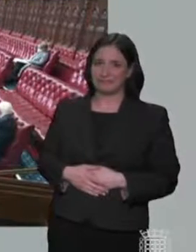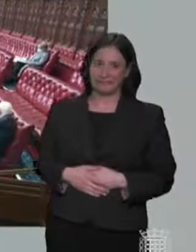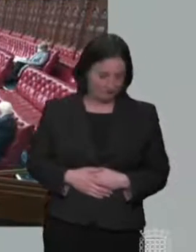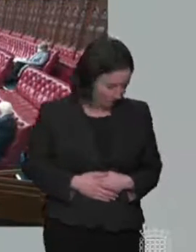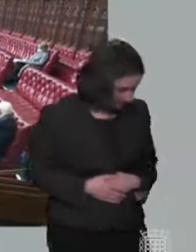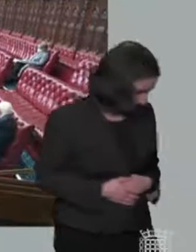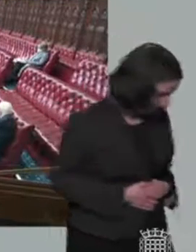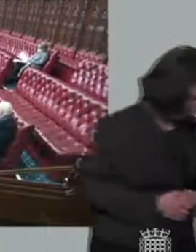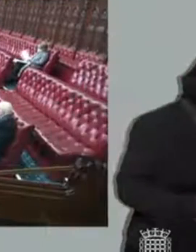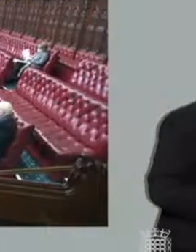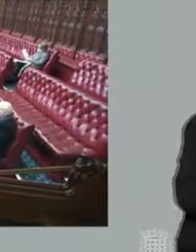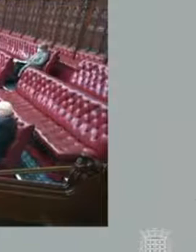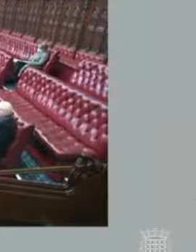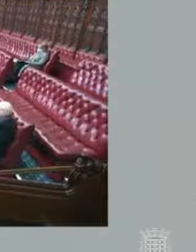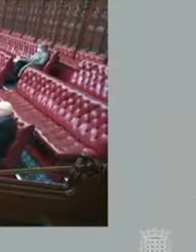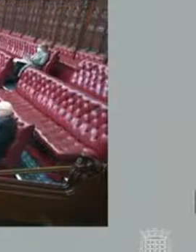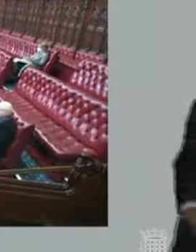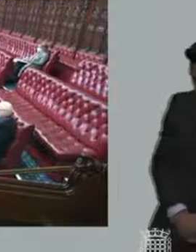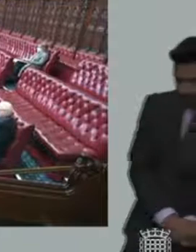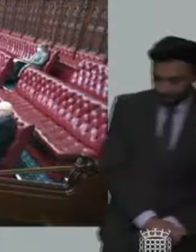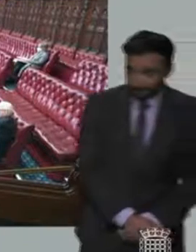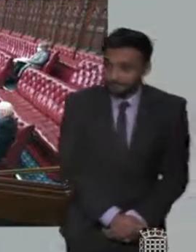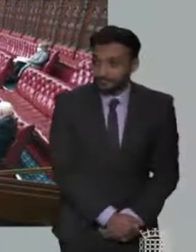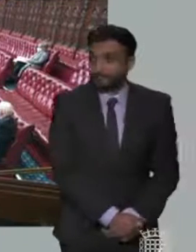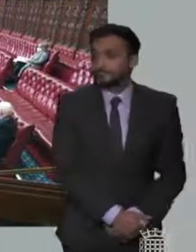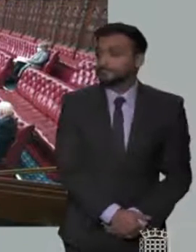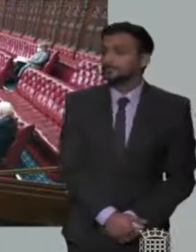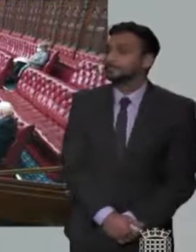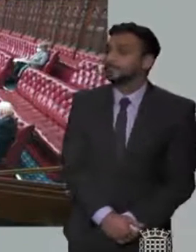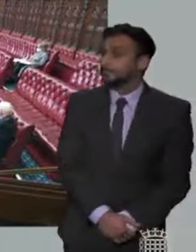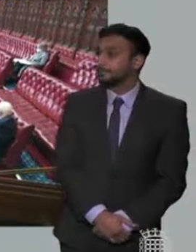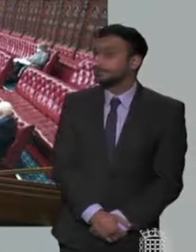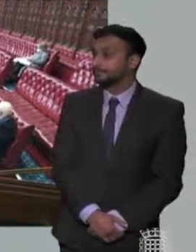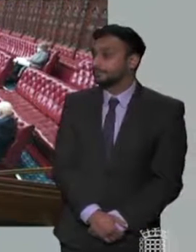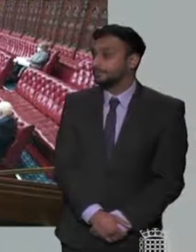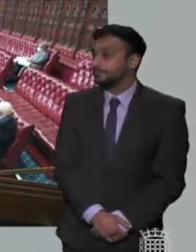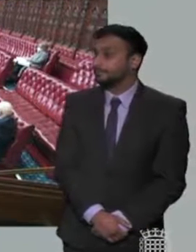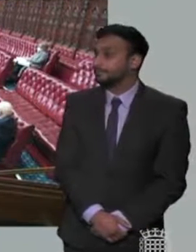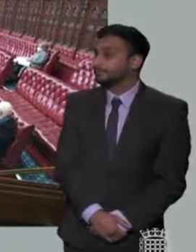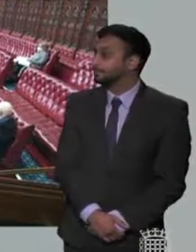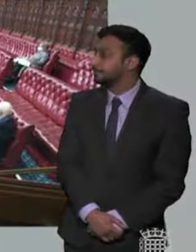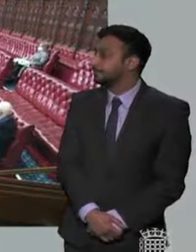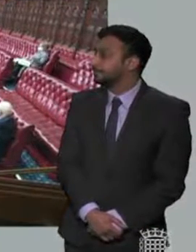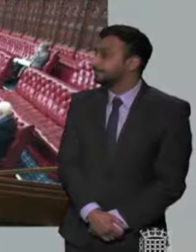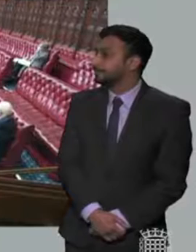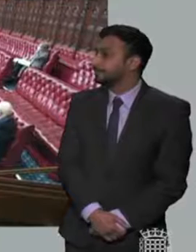my lords it is a pleasure to follow the noble lord lord bruce um whose closing comments were